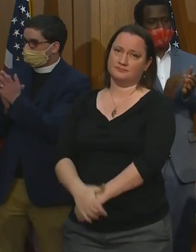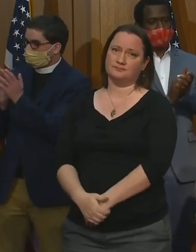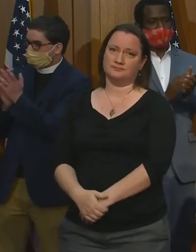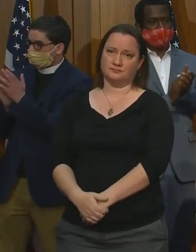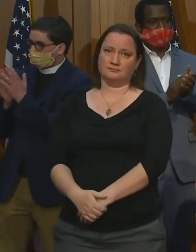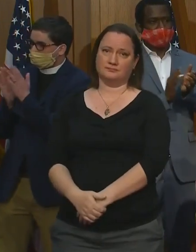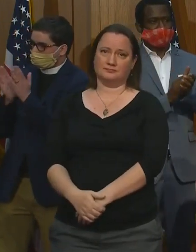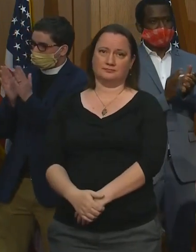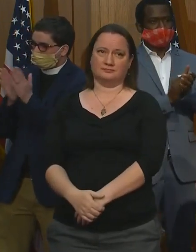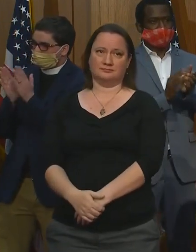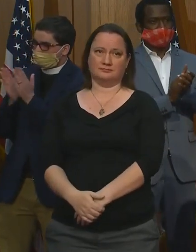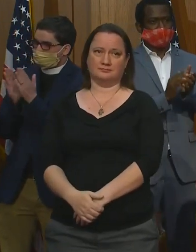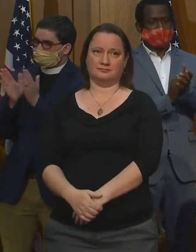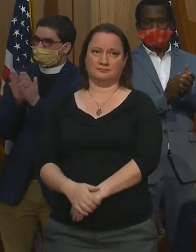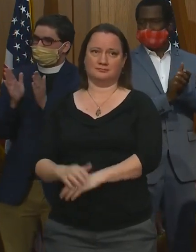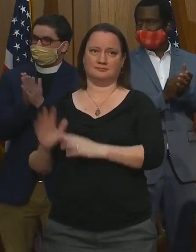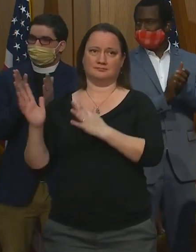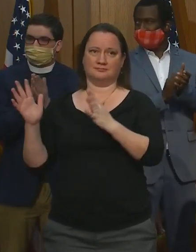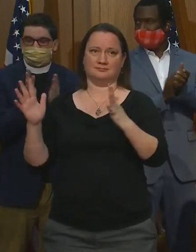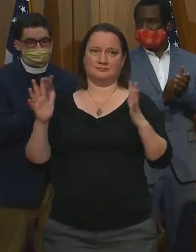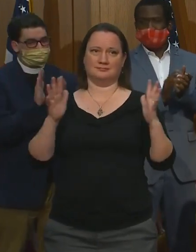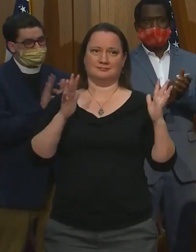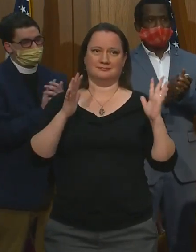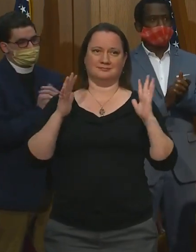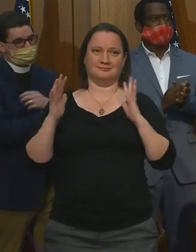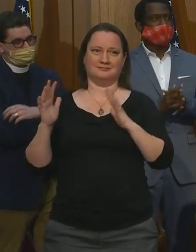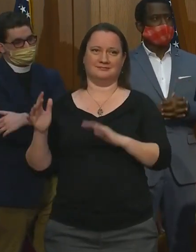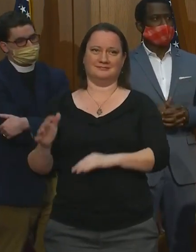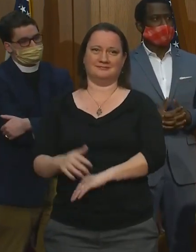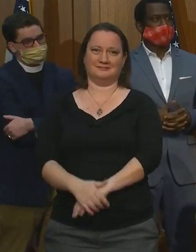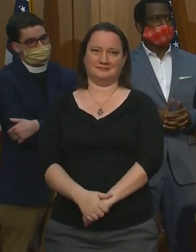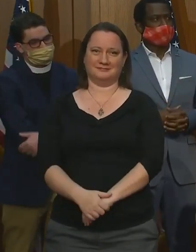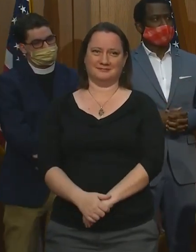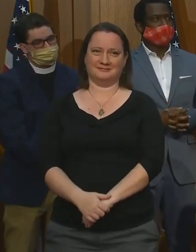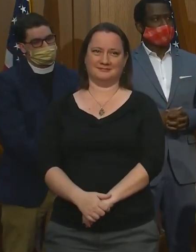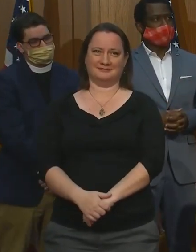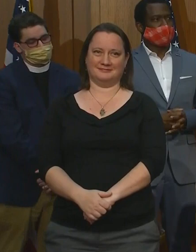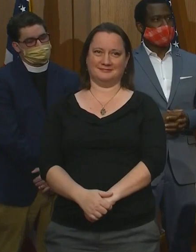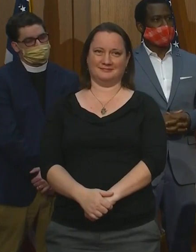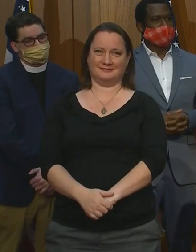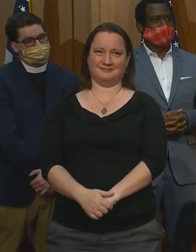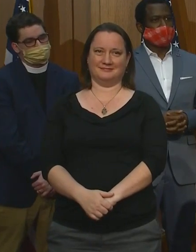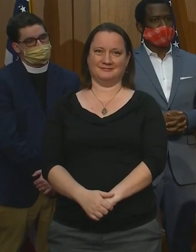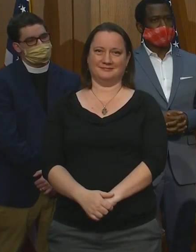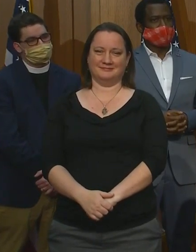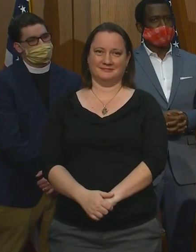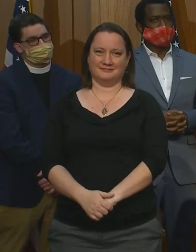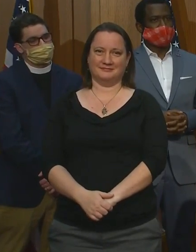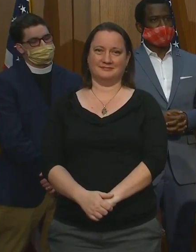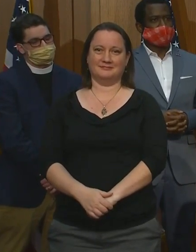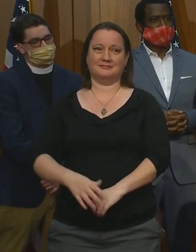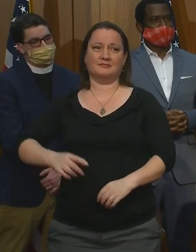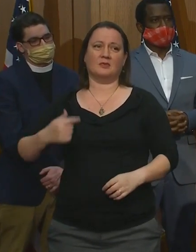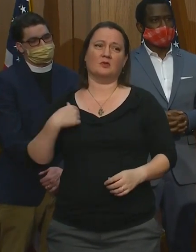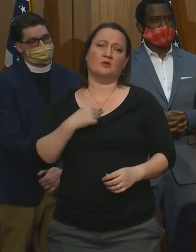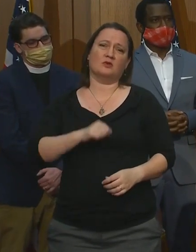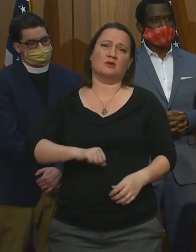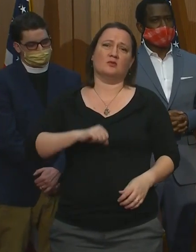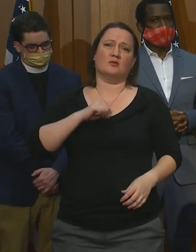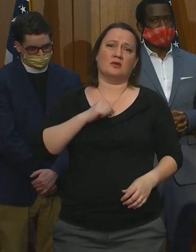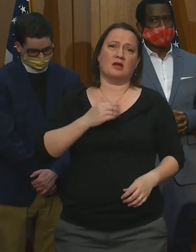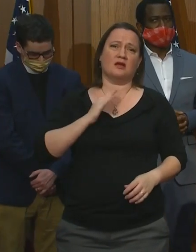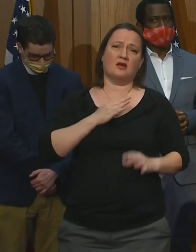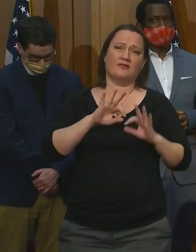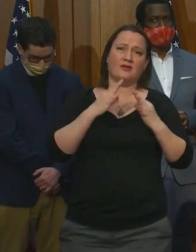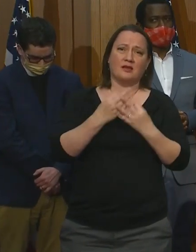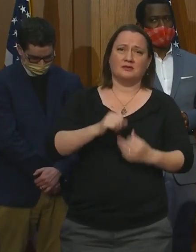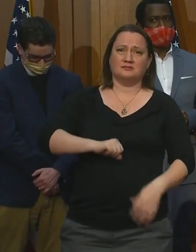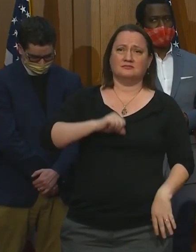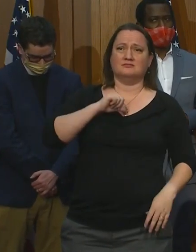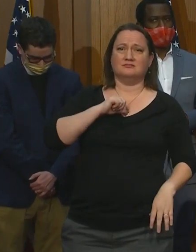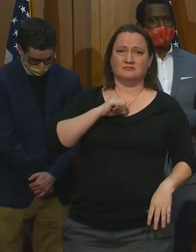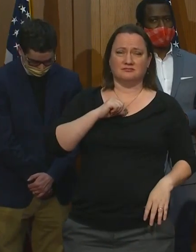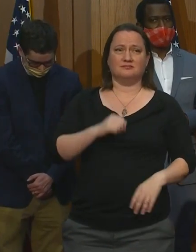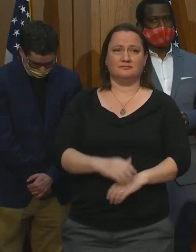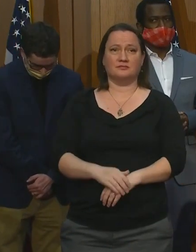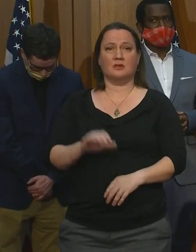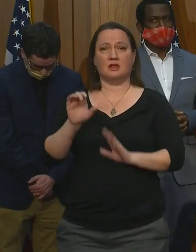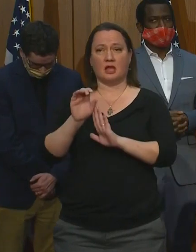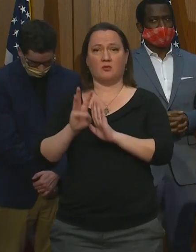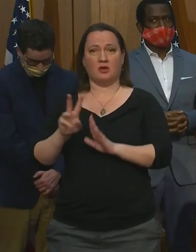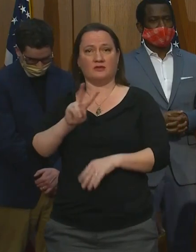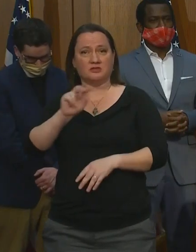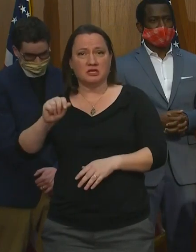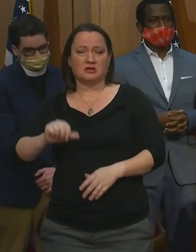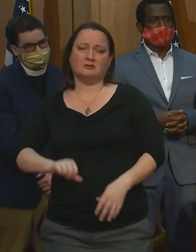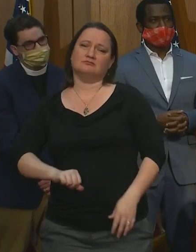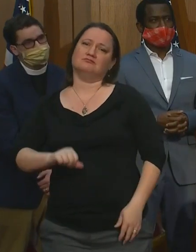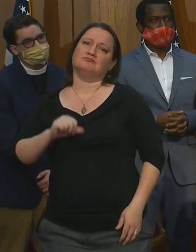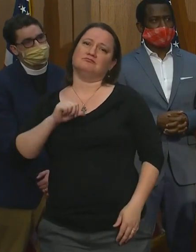YOU'RE DOING. WE ARE SO PROUD